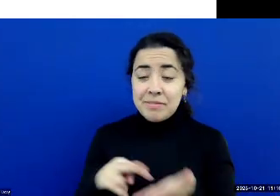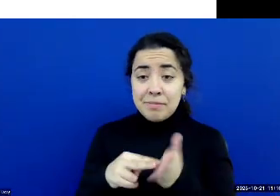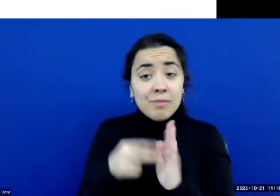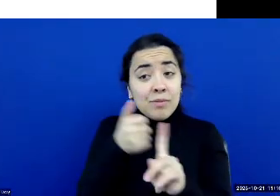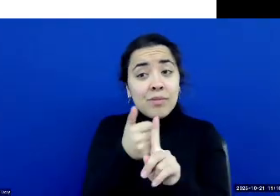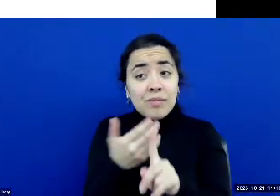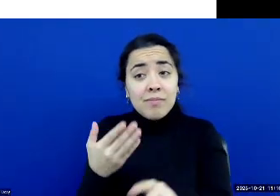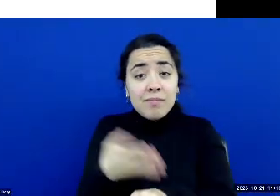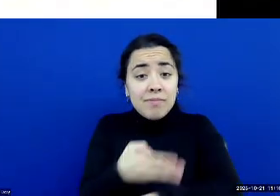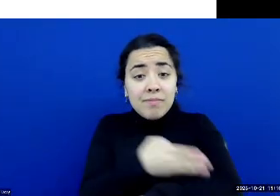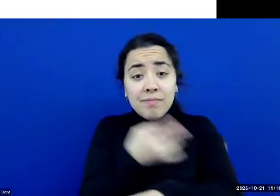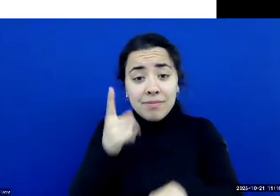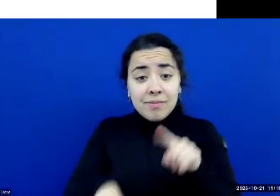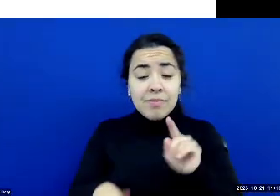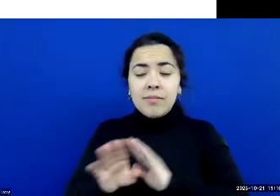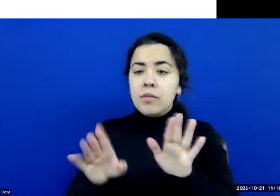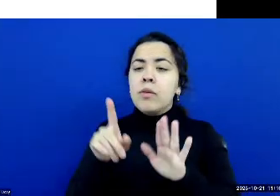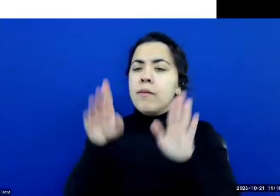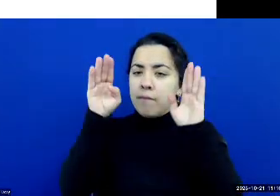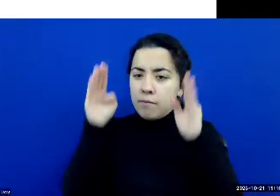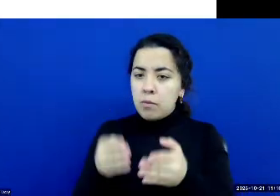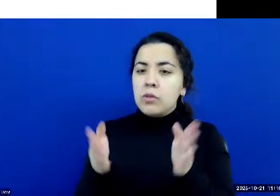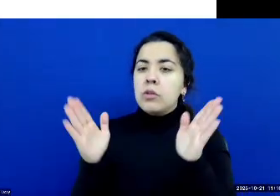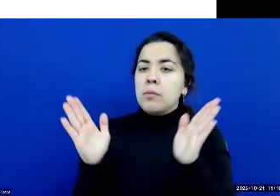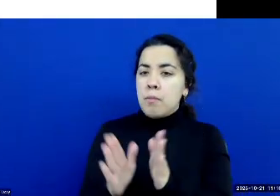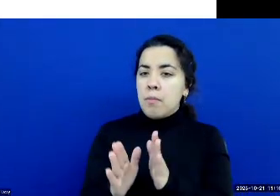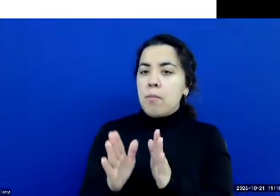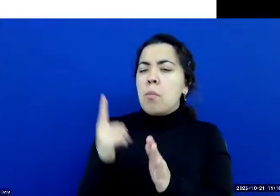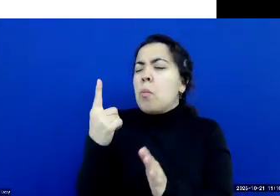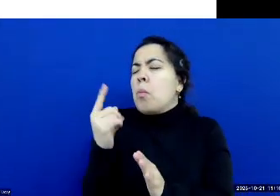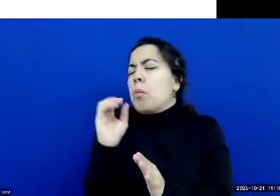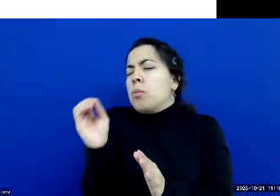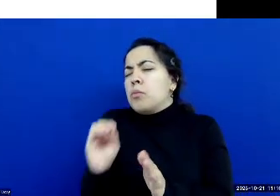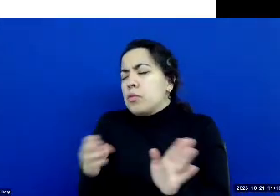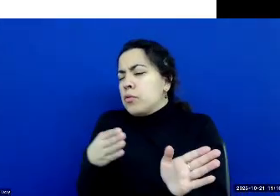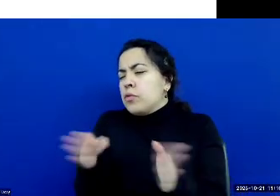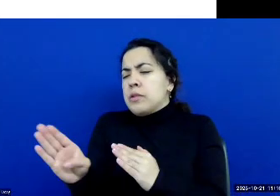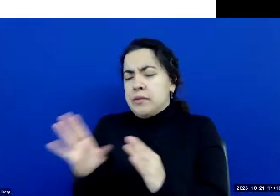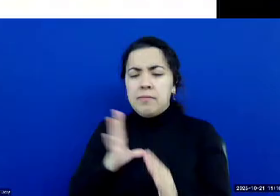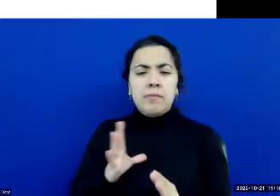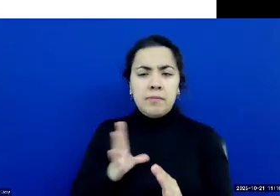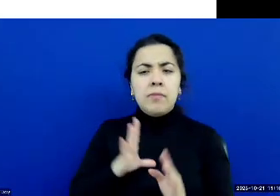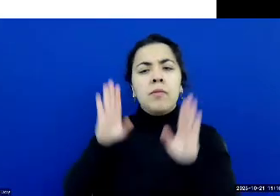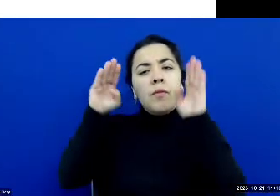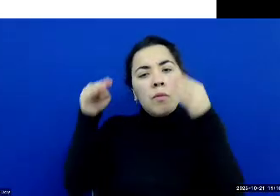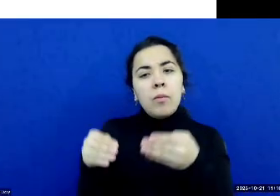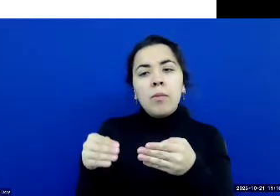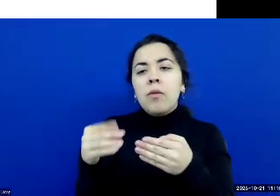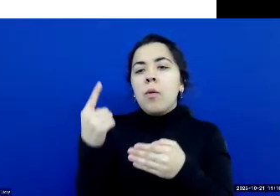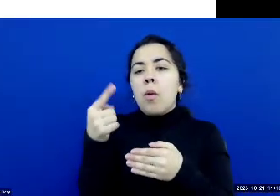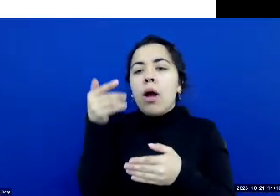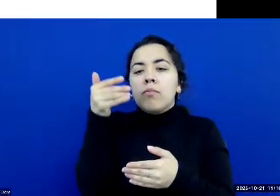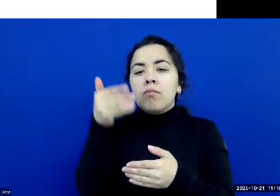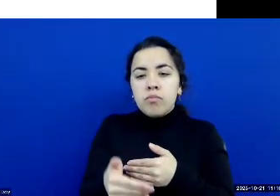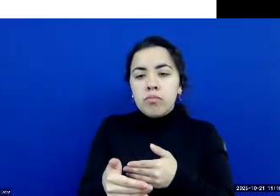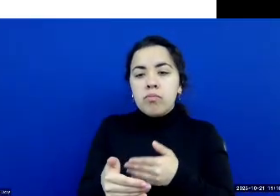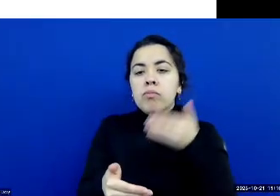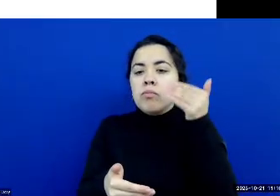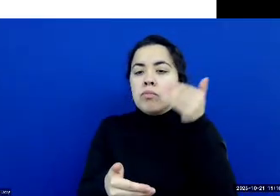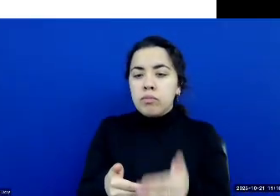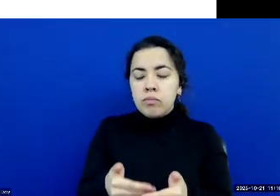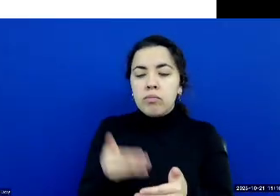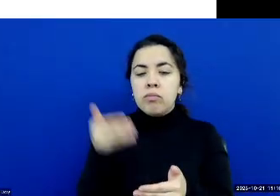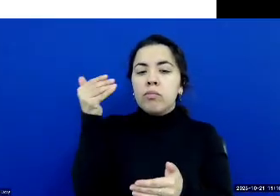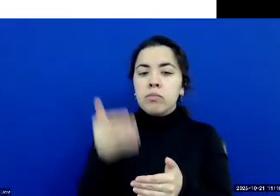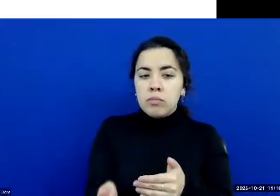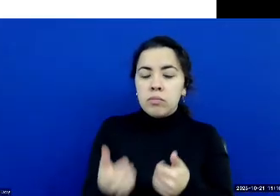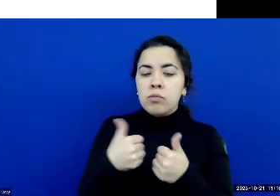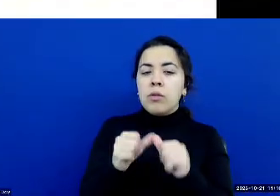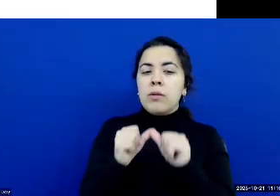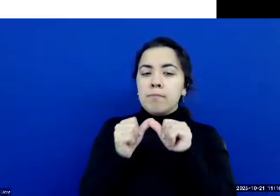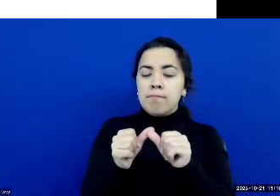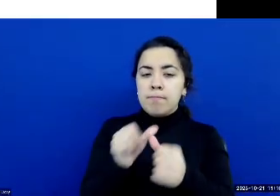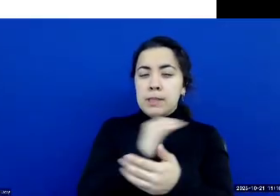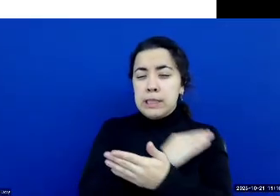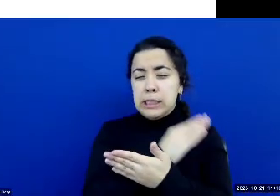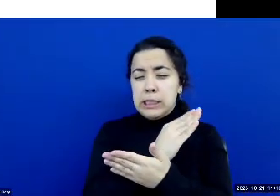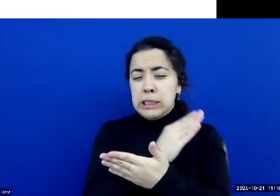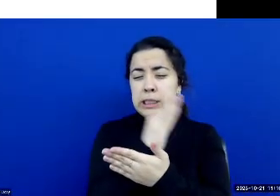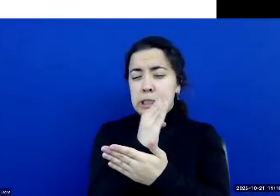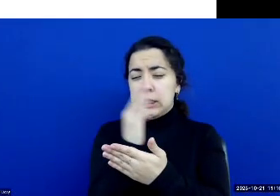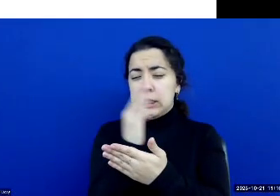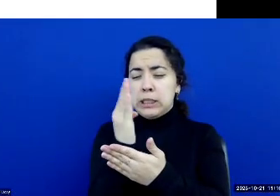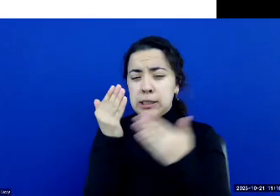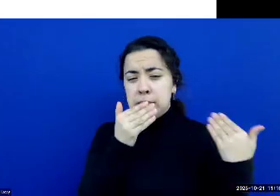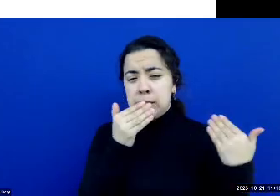Kathleen DeForest: Now, that doesn't mean you can't try to get better, right? You can focus on the small 1% shifts, and focus on one step at a time in order to try to keep pushing that needle forward.